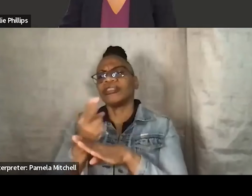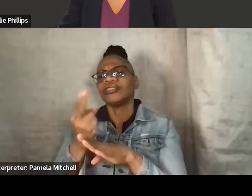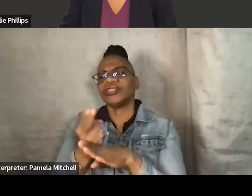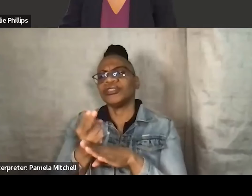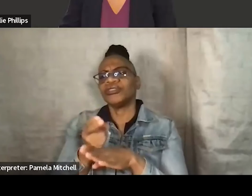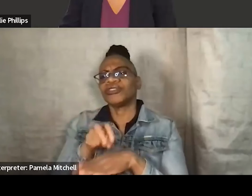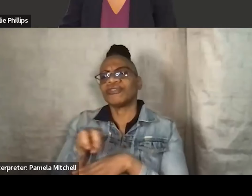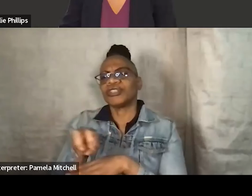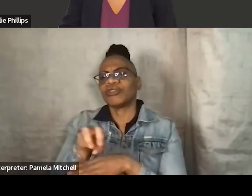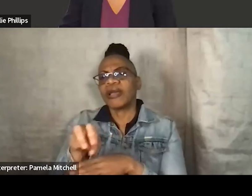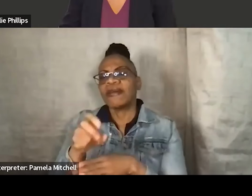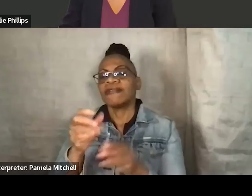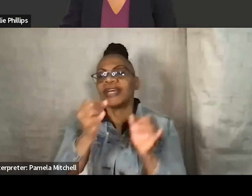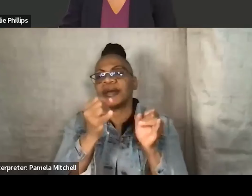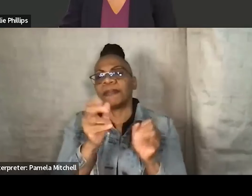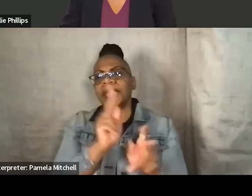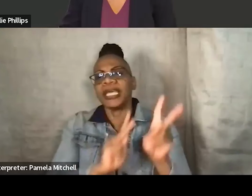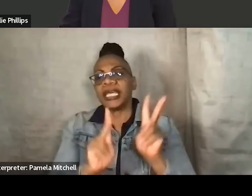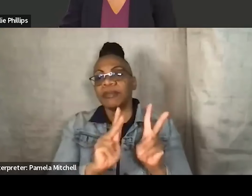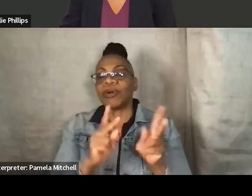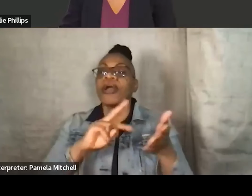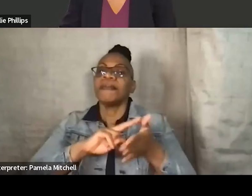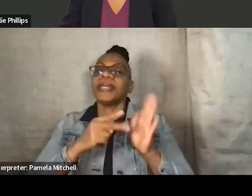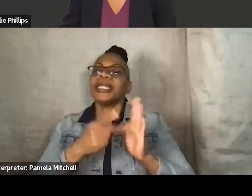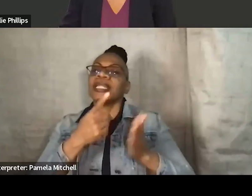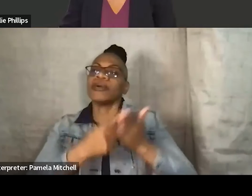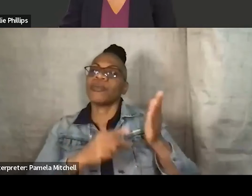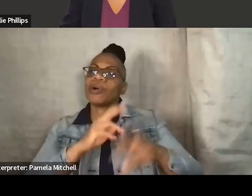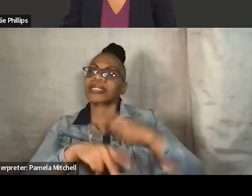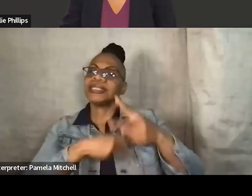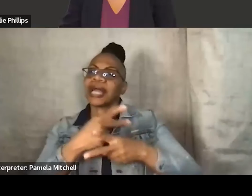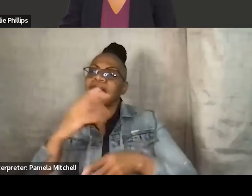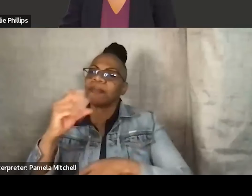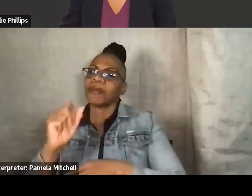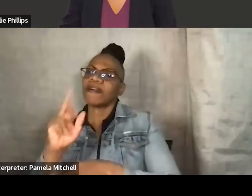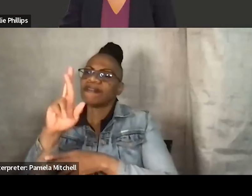"For example, what types of vehicles are used? "Are there barriers in the vehicles